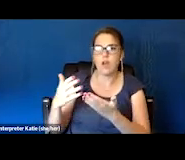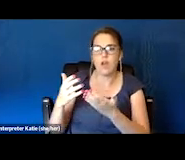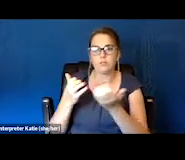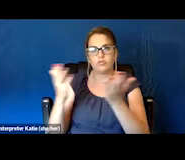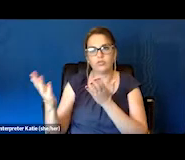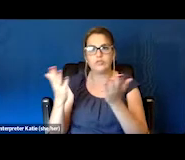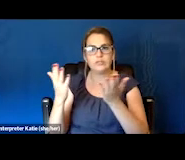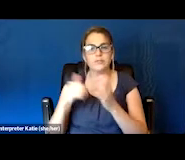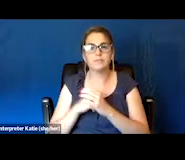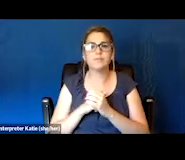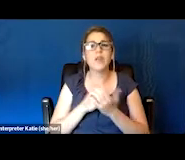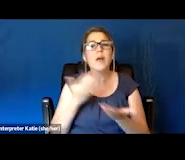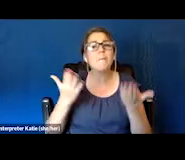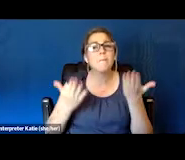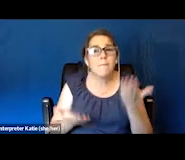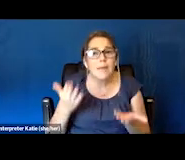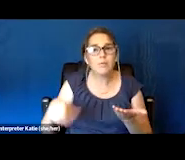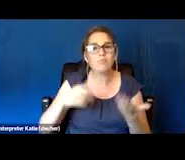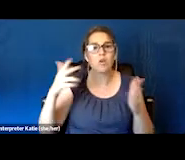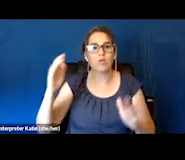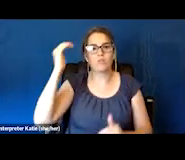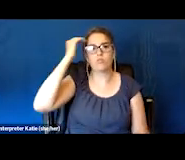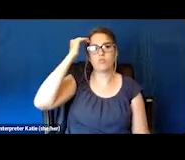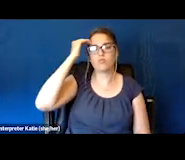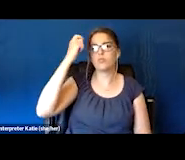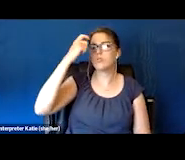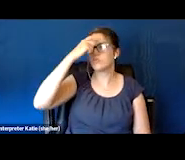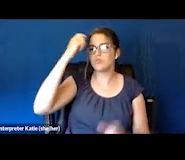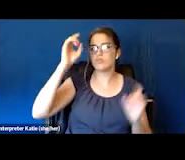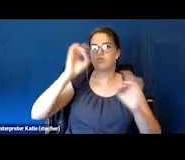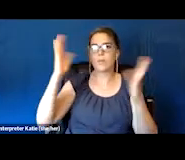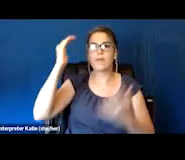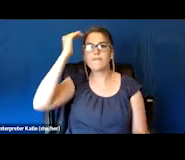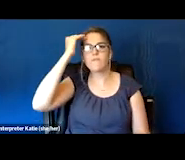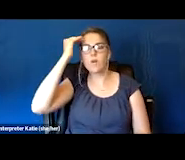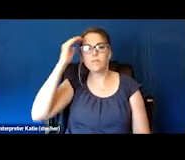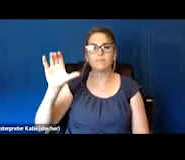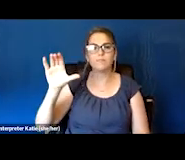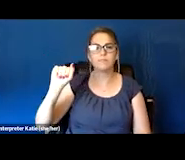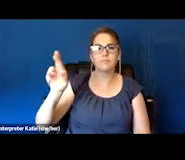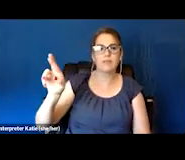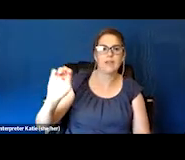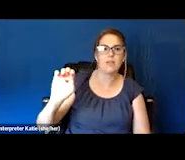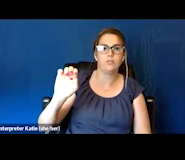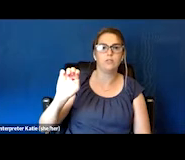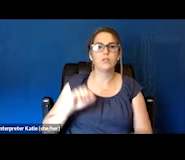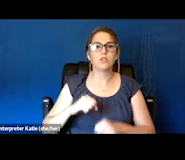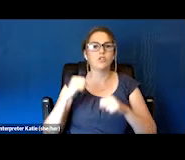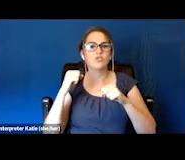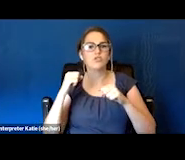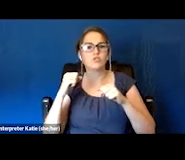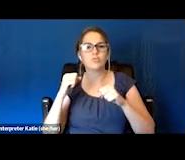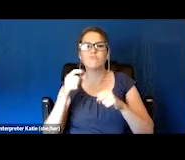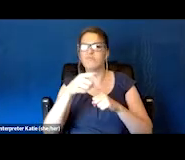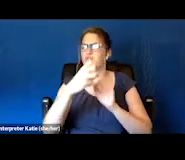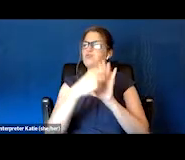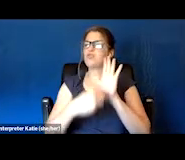but if you don't, trauma-informed care is a strengths-based service delivery approach that is grounded in understanding of,